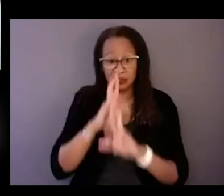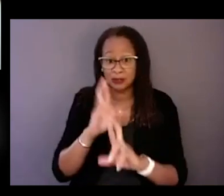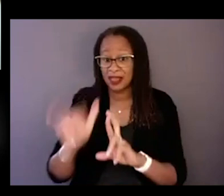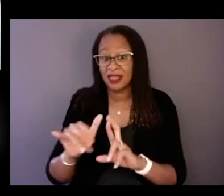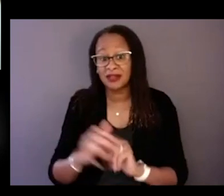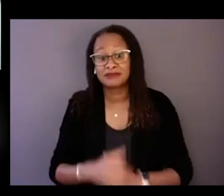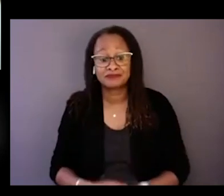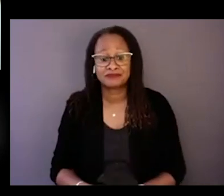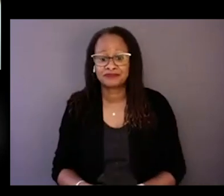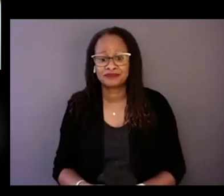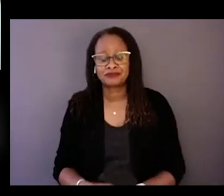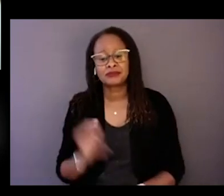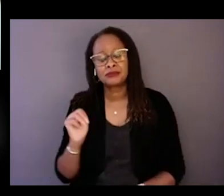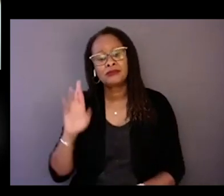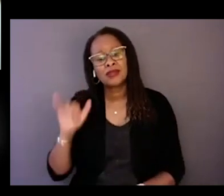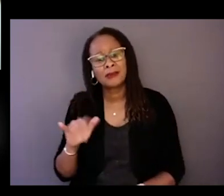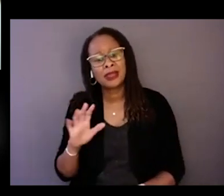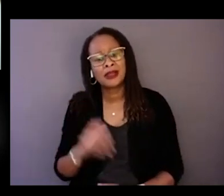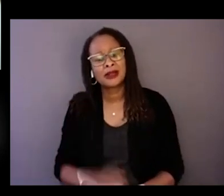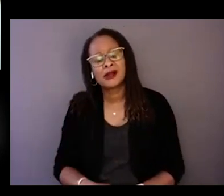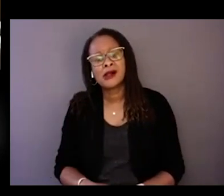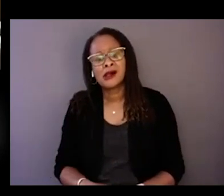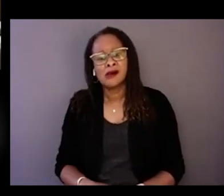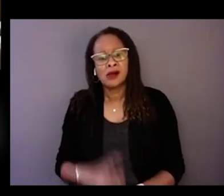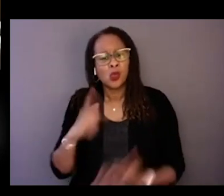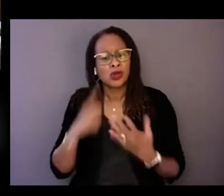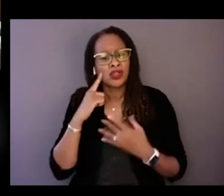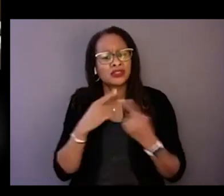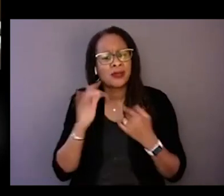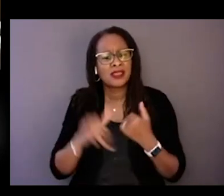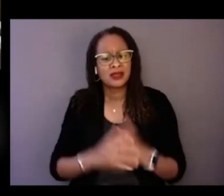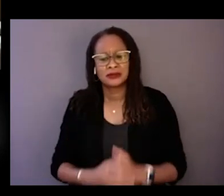What about you, Mary? How did your thoughts on Britney evolve over this time? Yeah. And what surprised me about her?